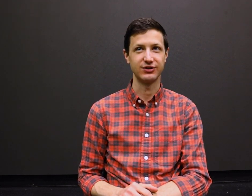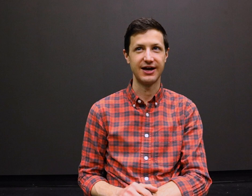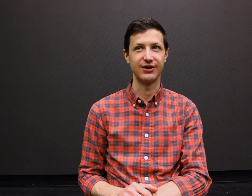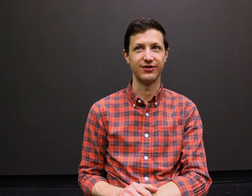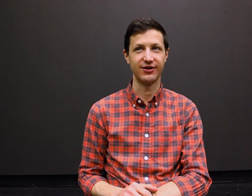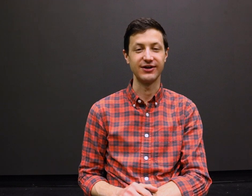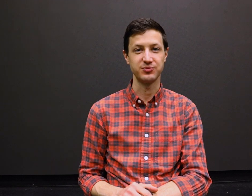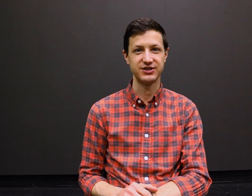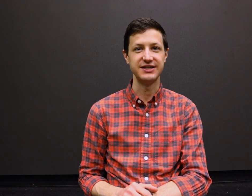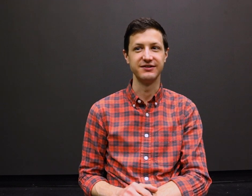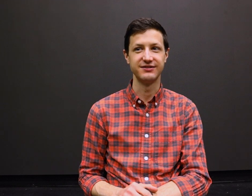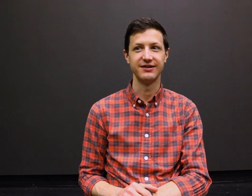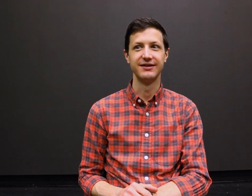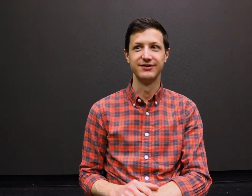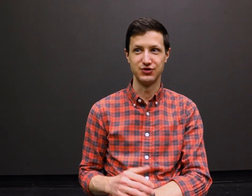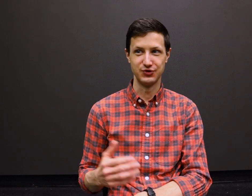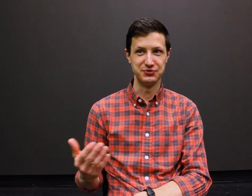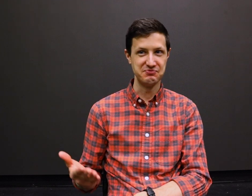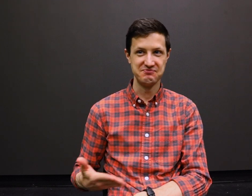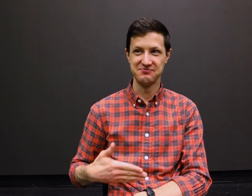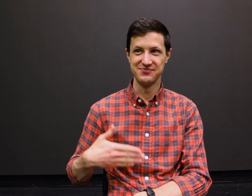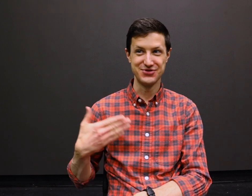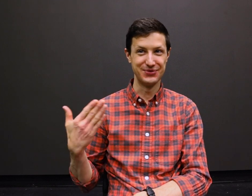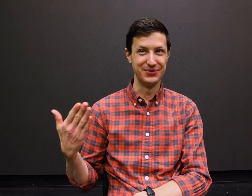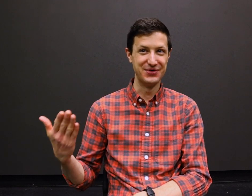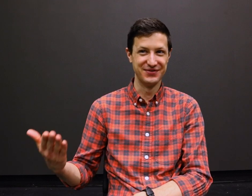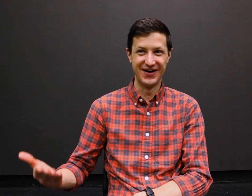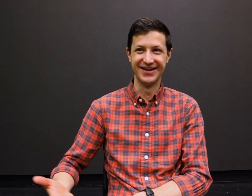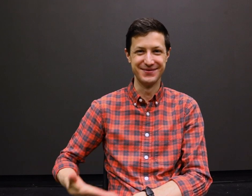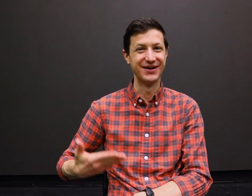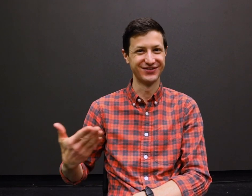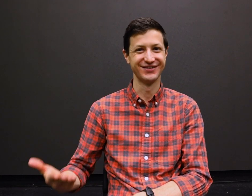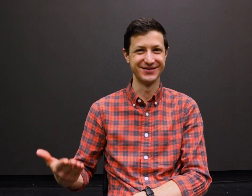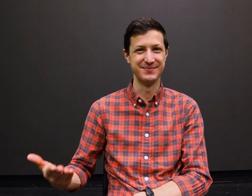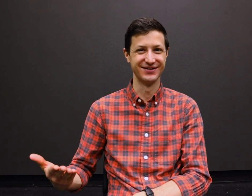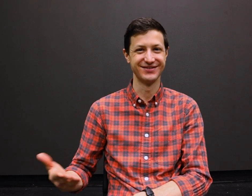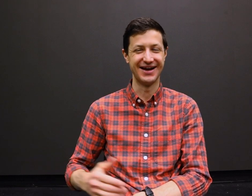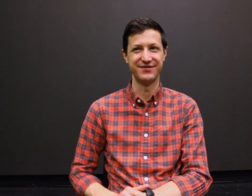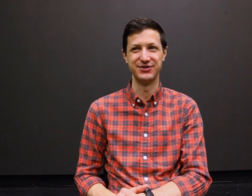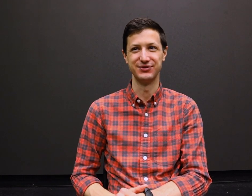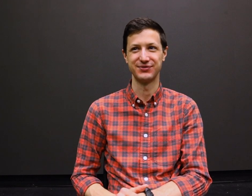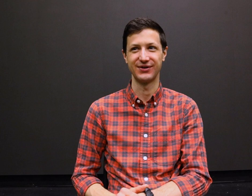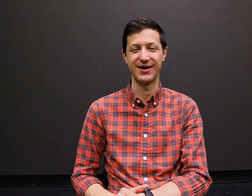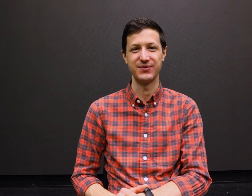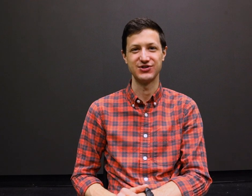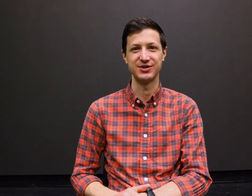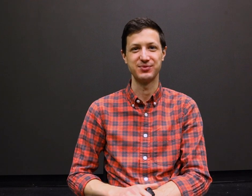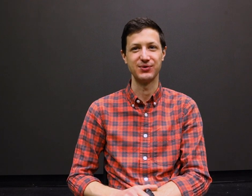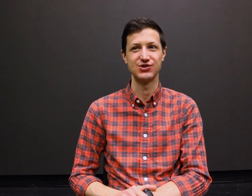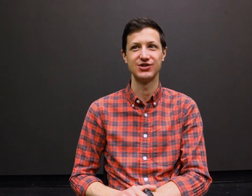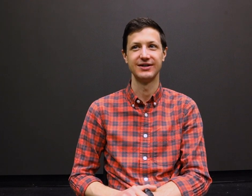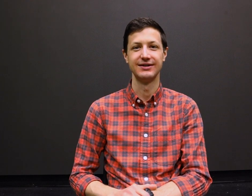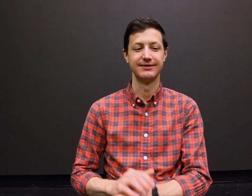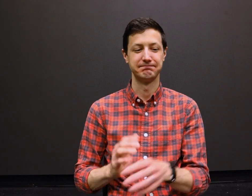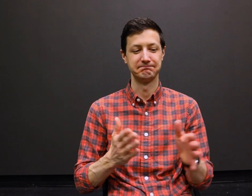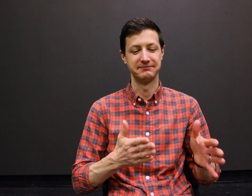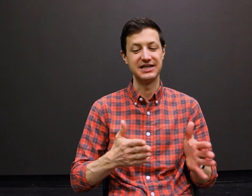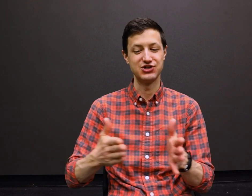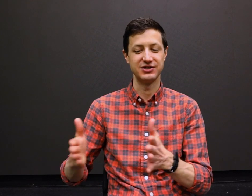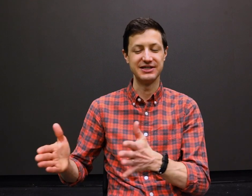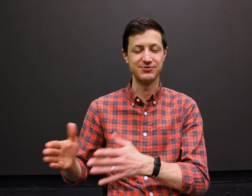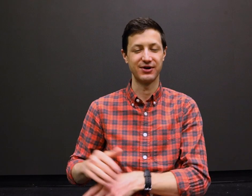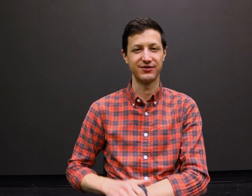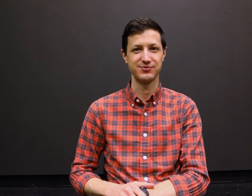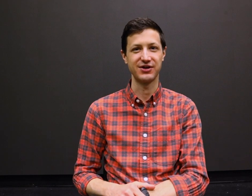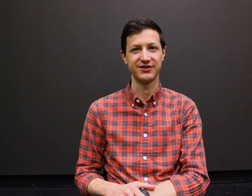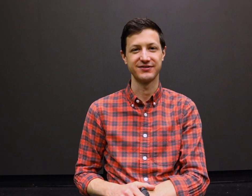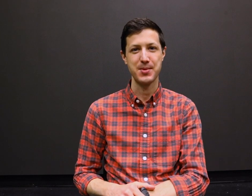and relying on their expertise to find the best avenues for how we should approach each part of this process